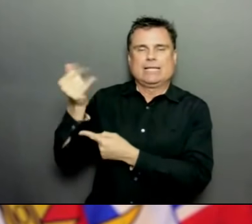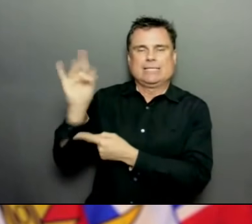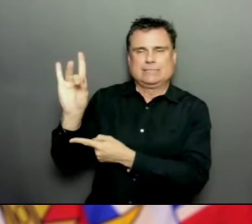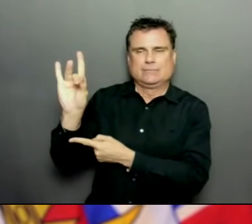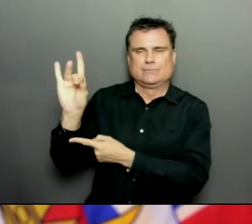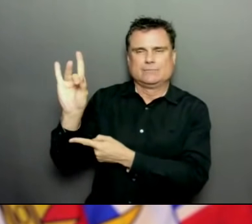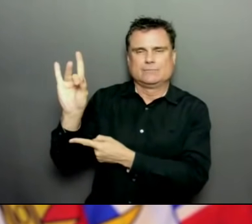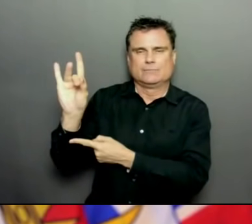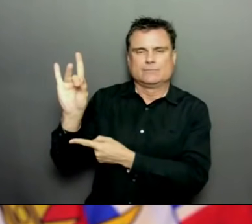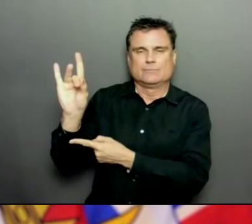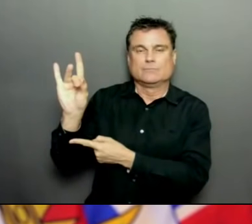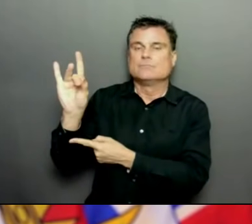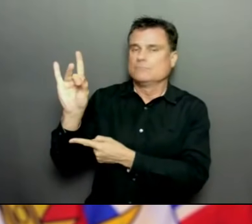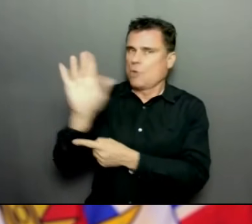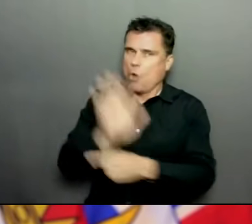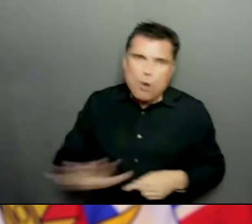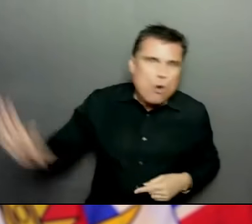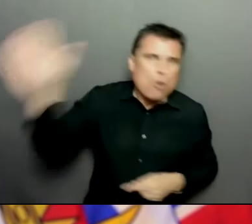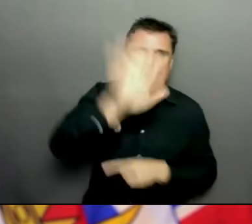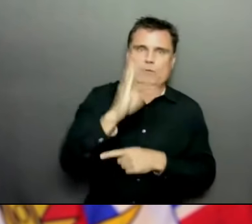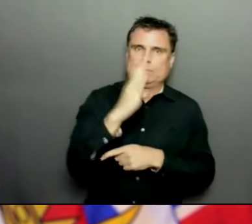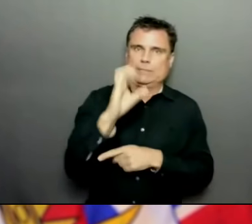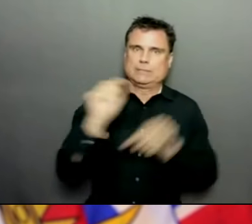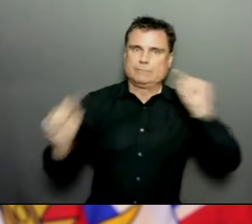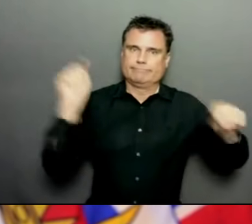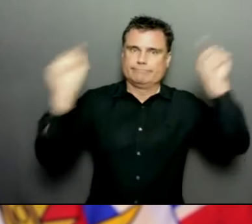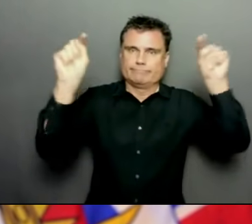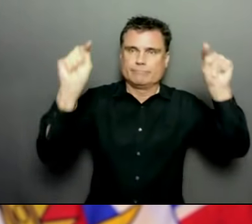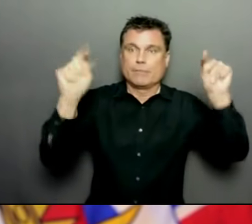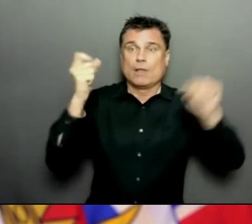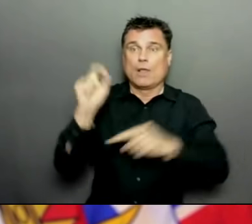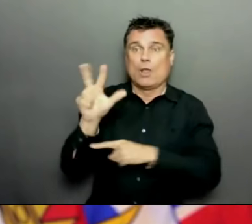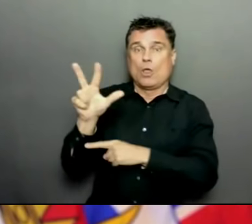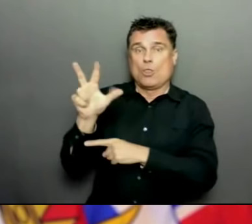ET of those in critical care or ICU.